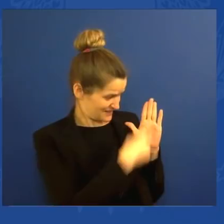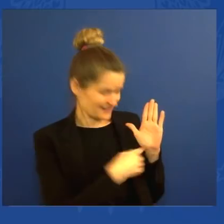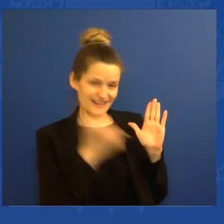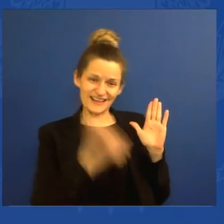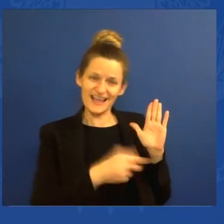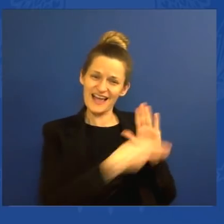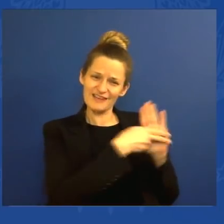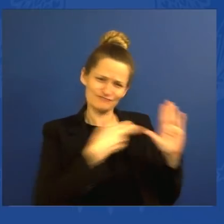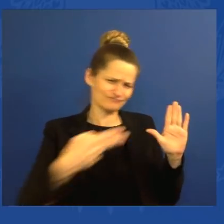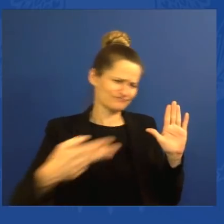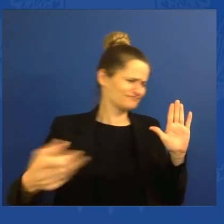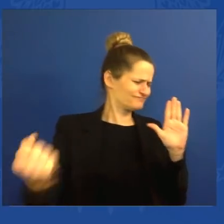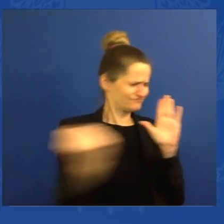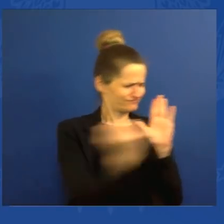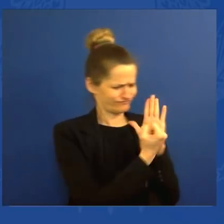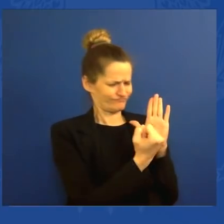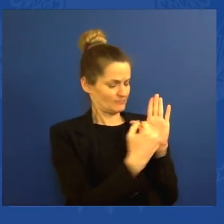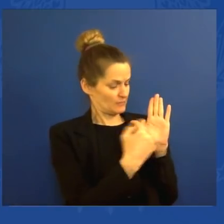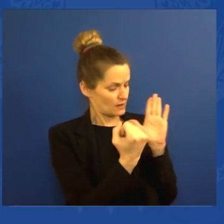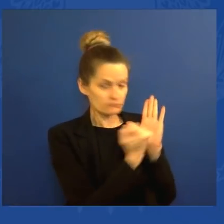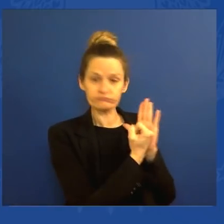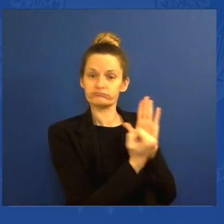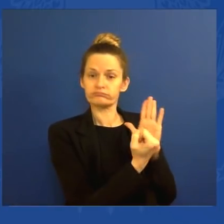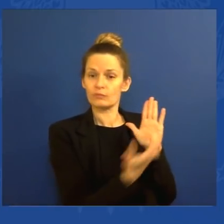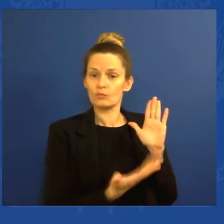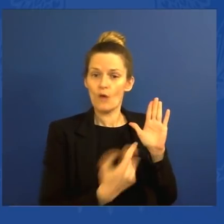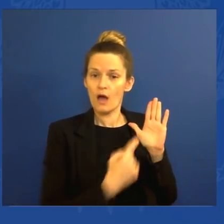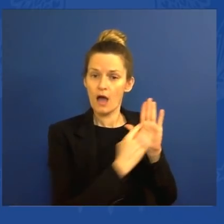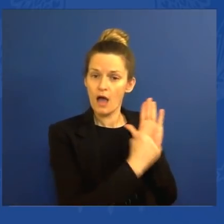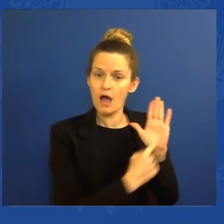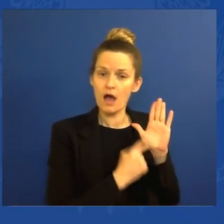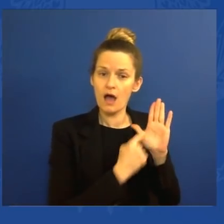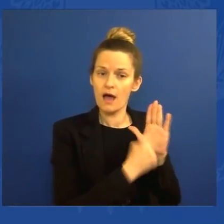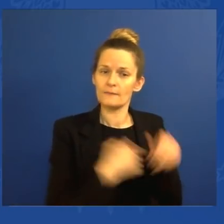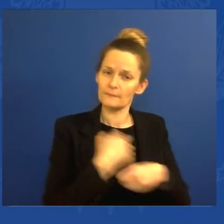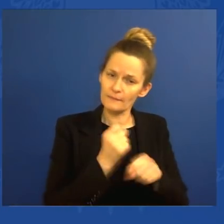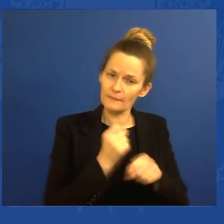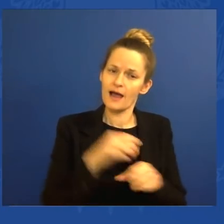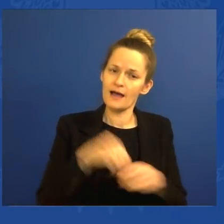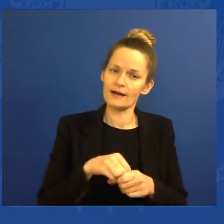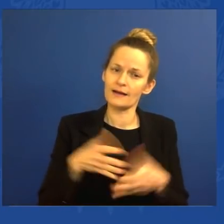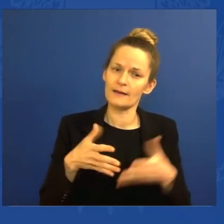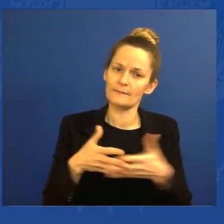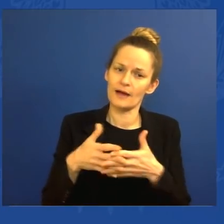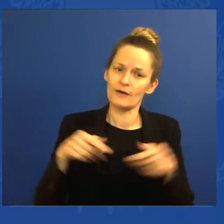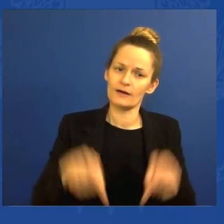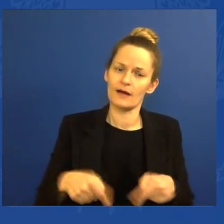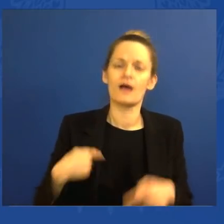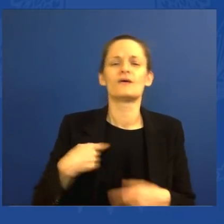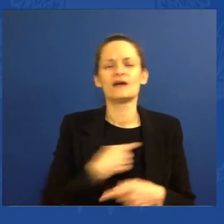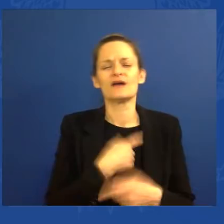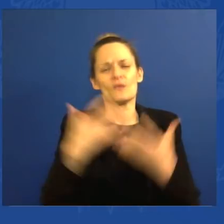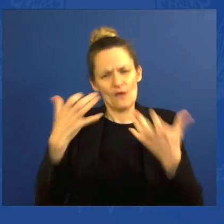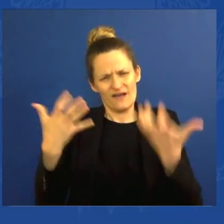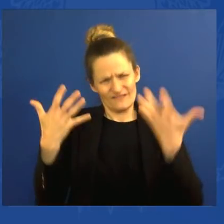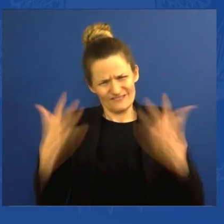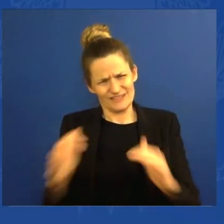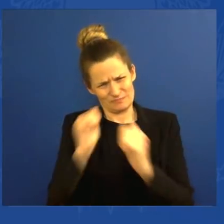It matters, so let's get it done. And now, it's my honor to turn this over to the governors,